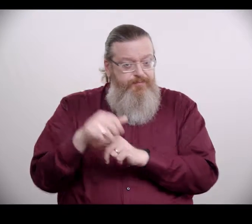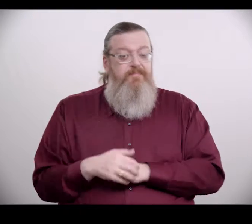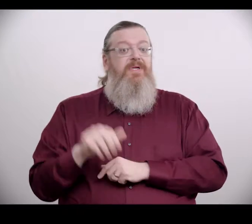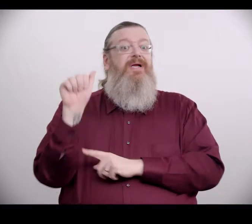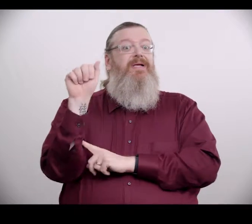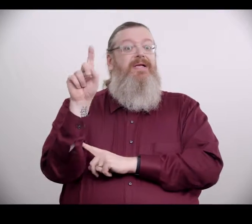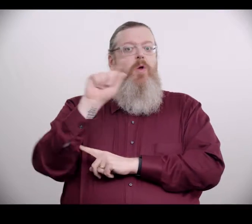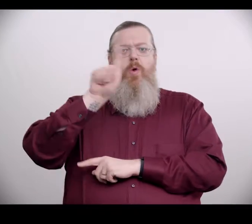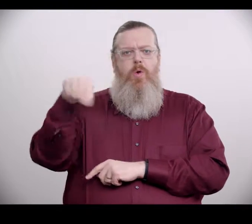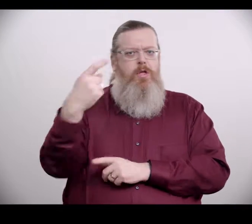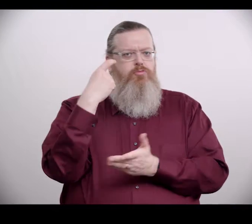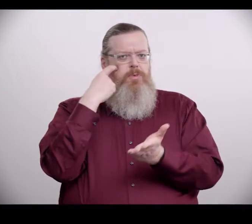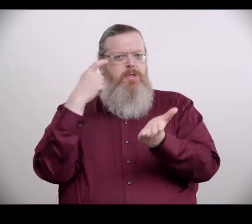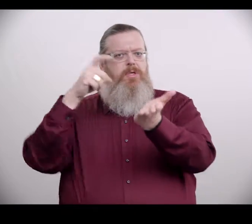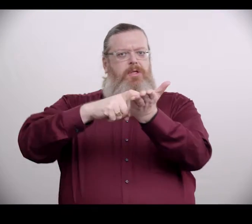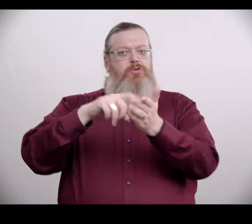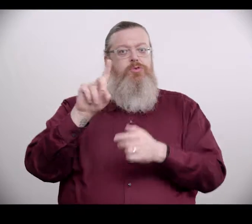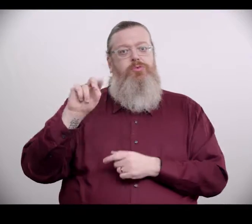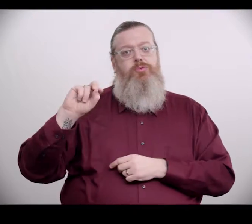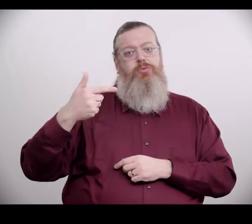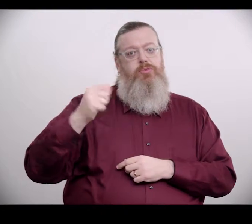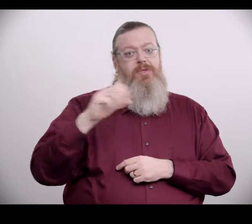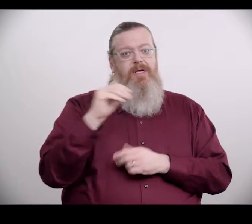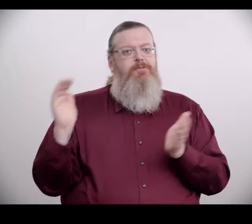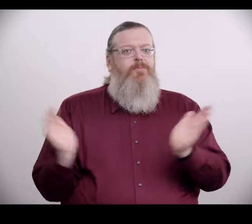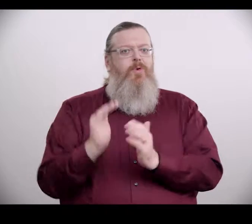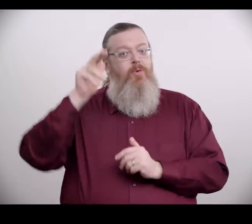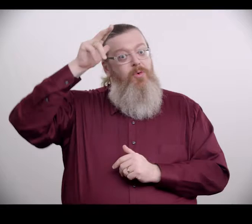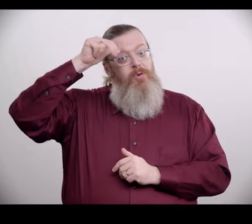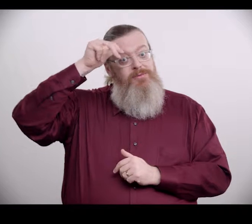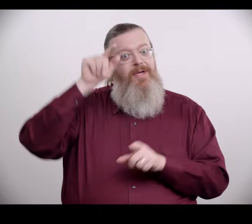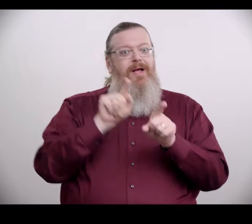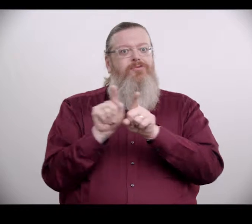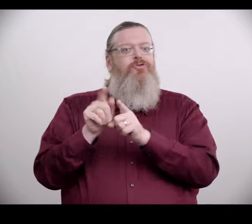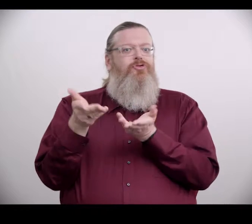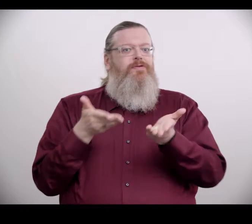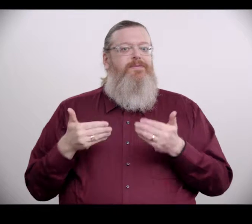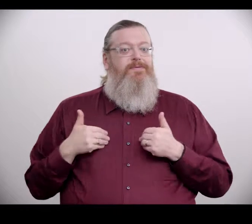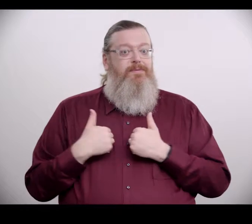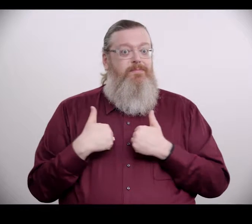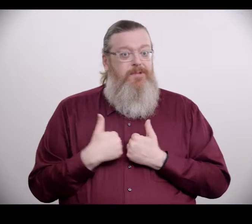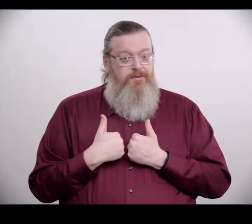The ADA only recognizes dogs and miniature horses as service animals.